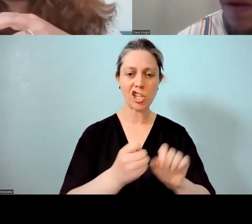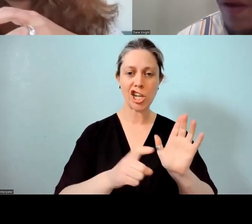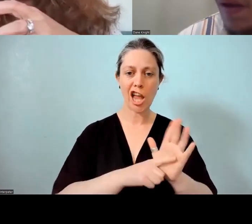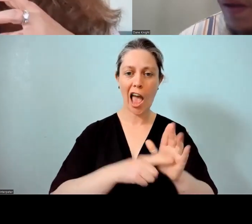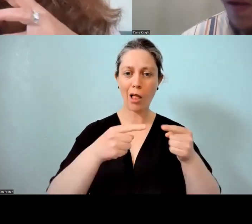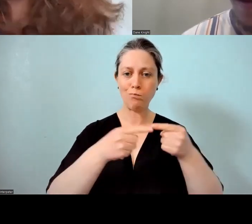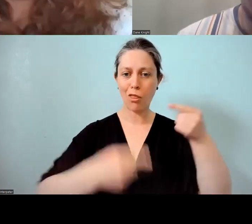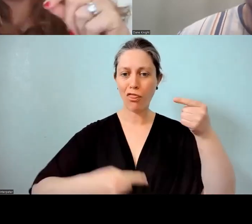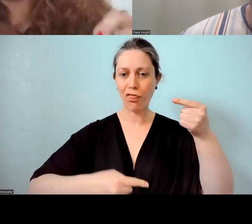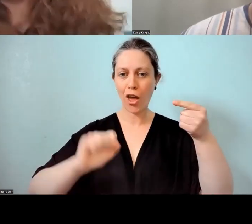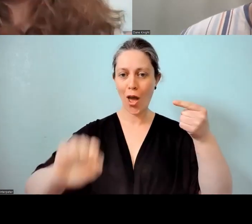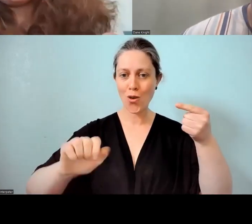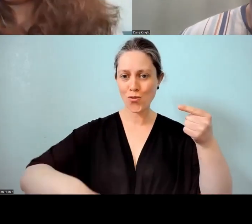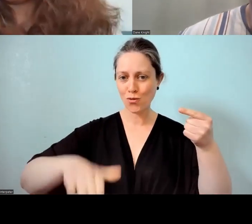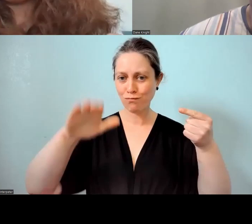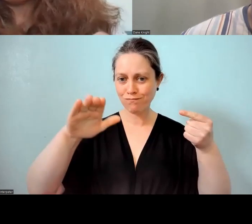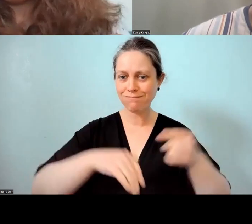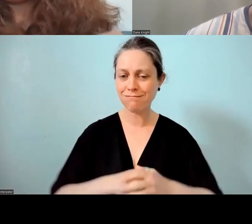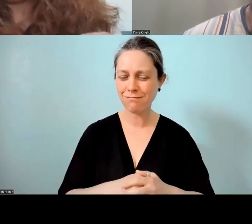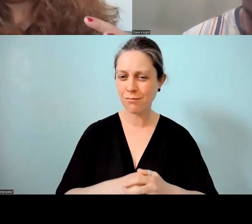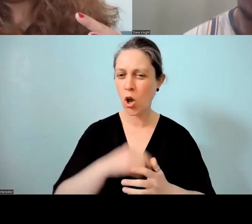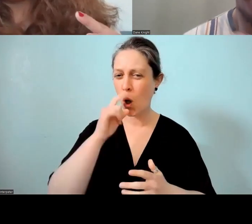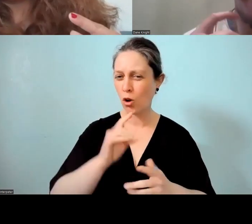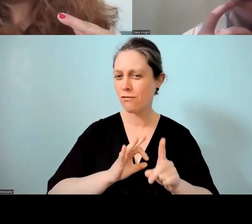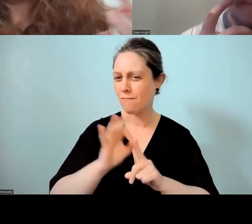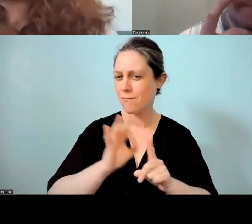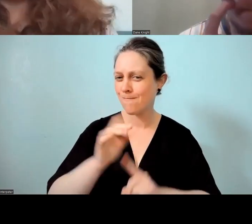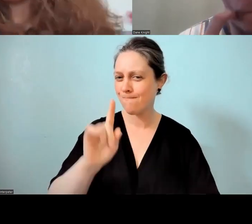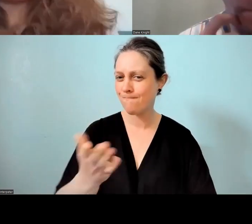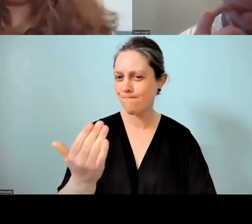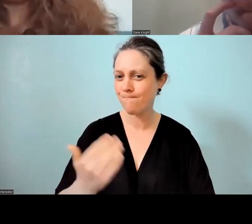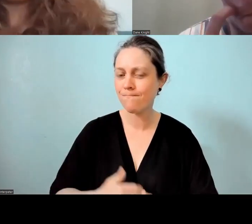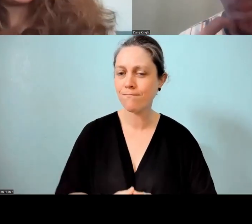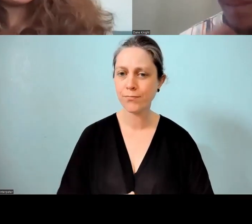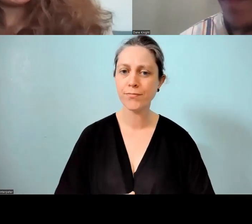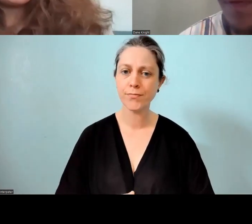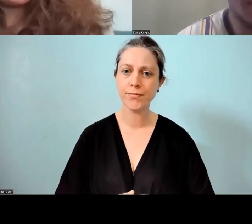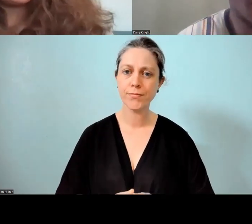and, you know, what could have been better? What were the experiences that sort of, you know,